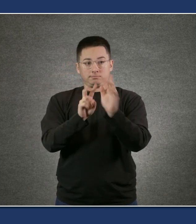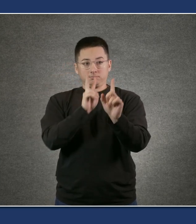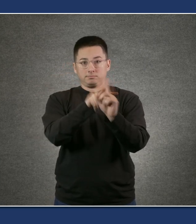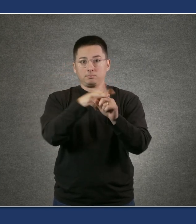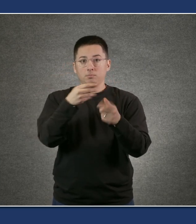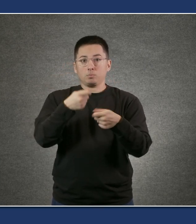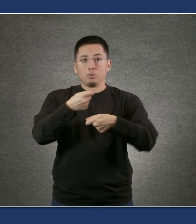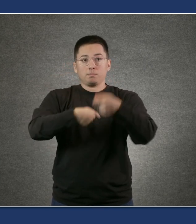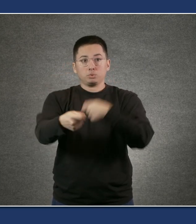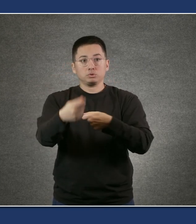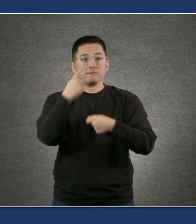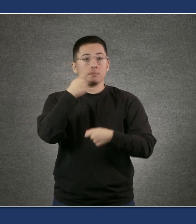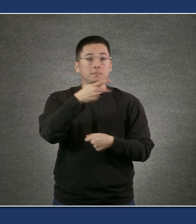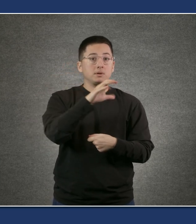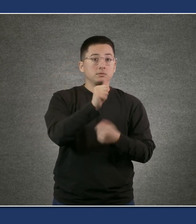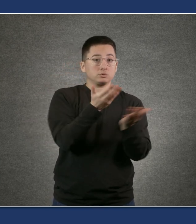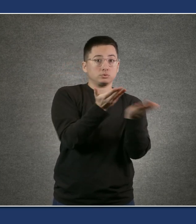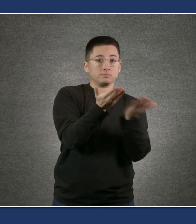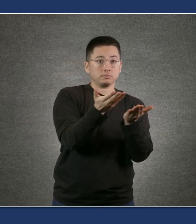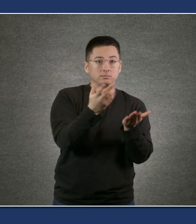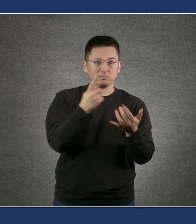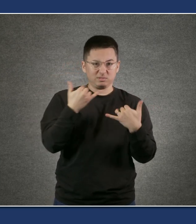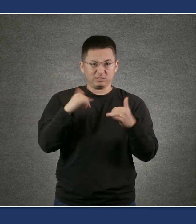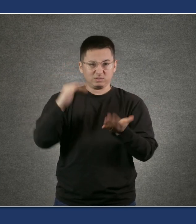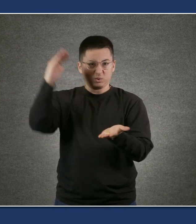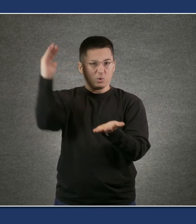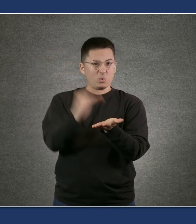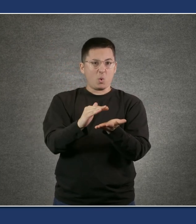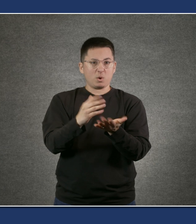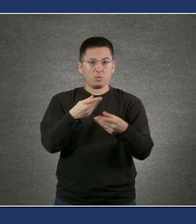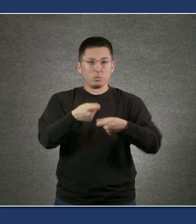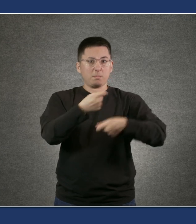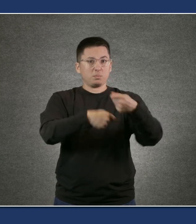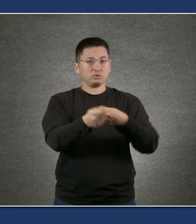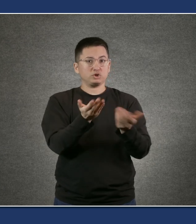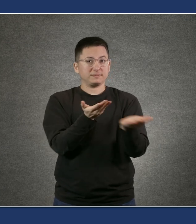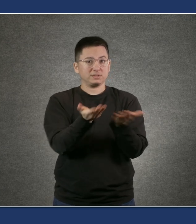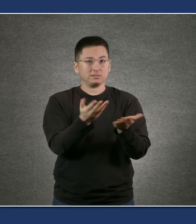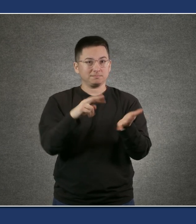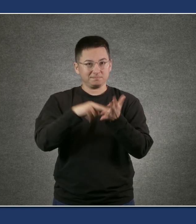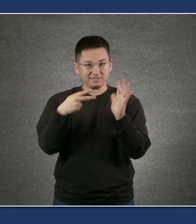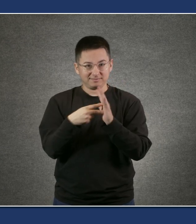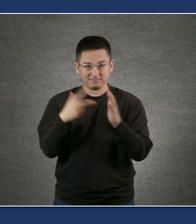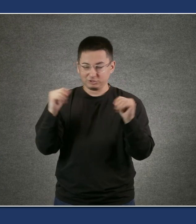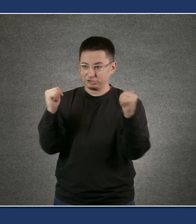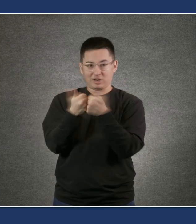providers to hire and retain valuable workers, while simultaneously having to implement all the added